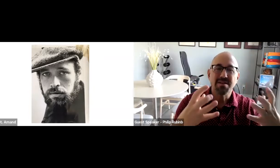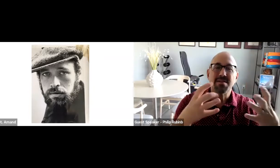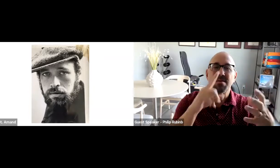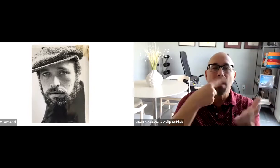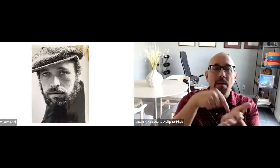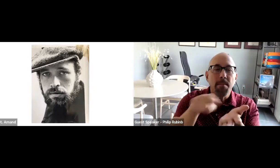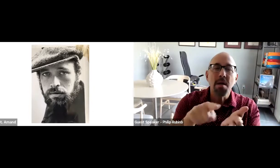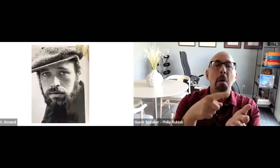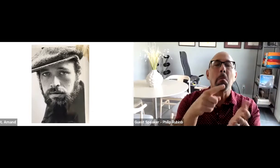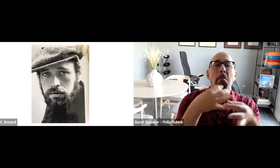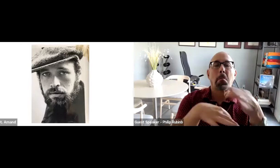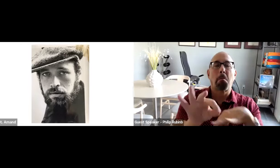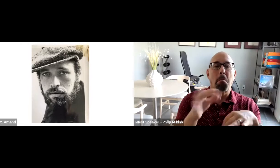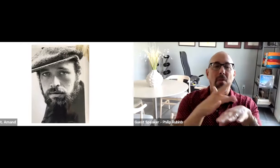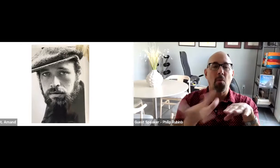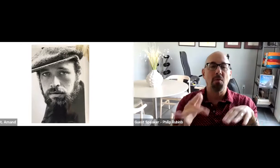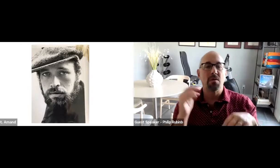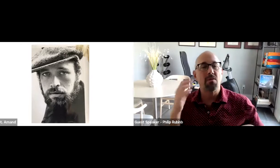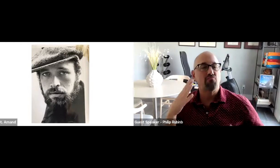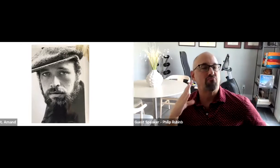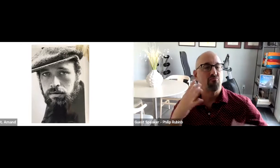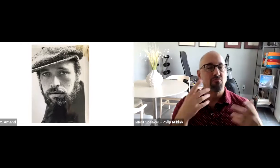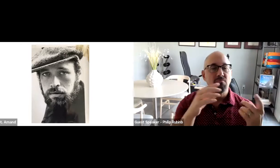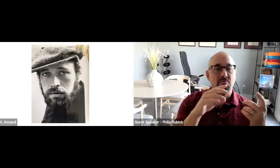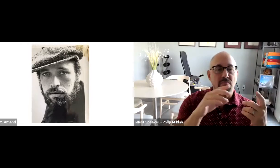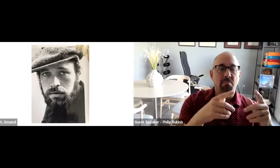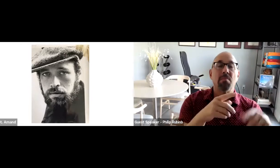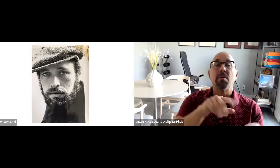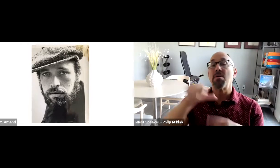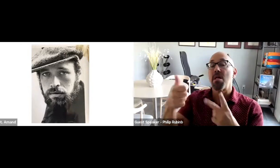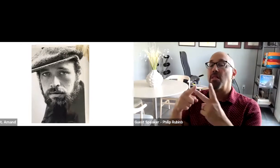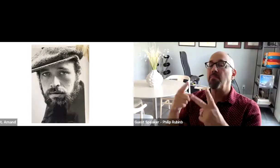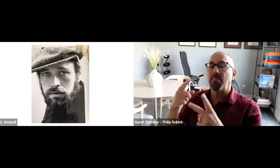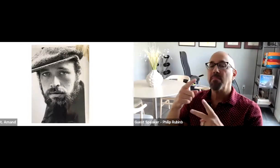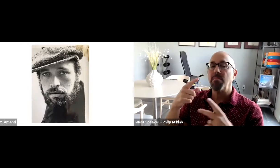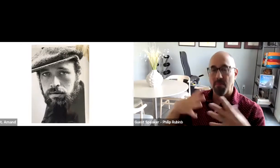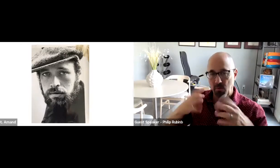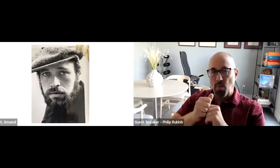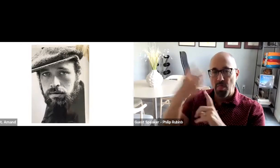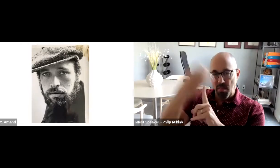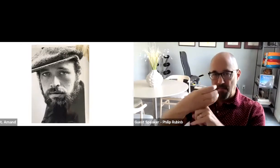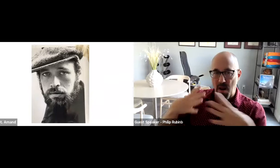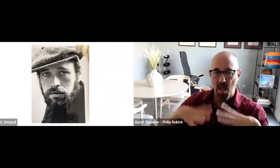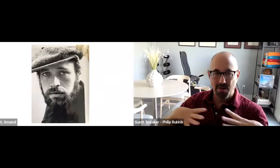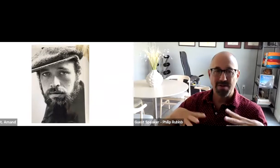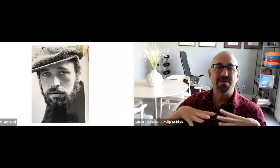What he did was model for an art class because he wanted to take the art class, but instead of paying for it, he volunteered to model nude,